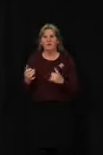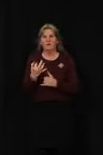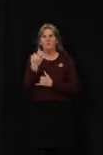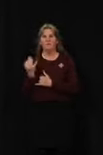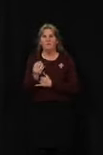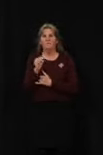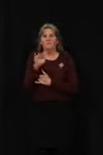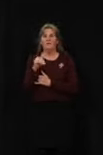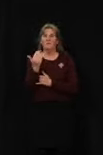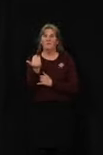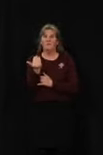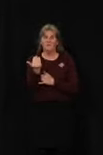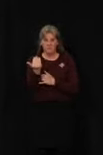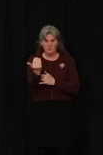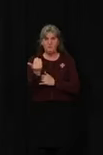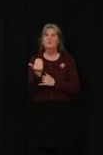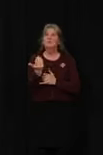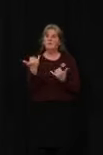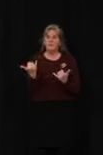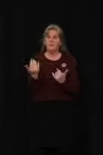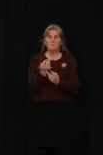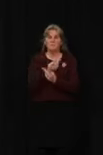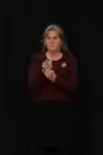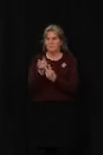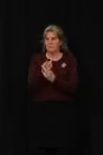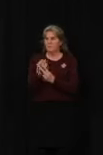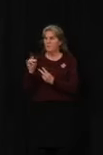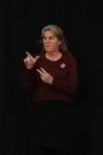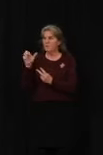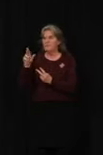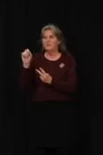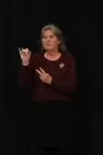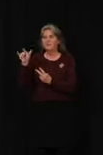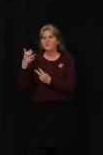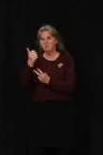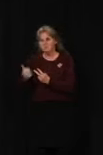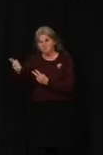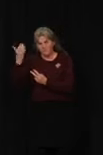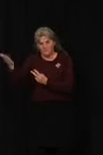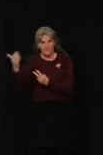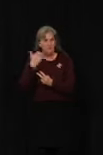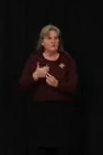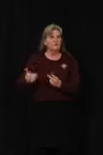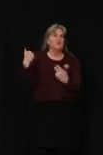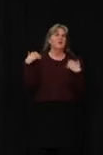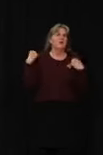May 15th. We are joined by the Yukon Premier Sandy Silver, and the Chief Medical Officer of health